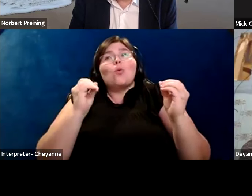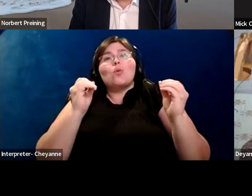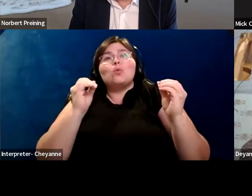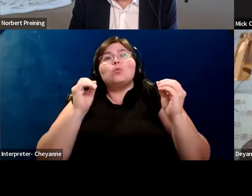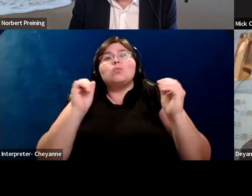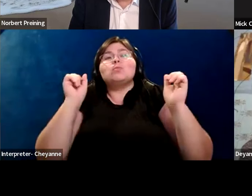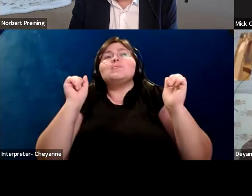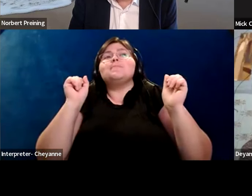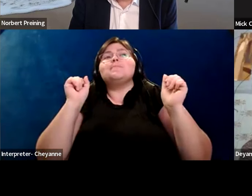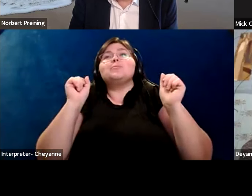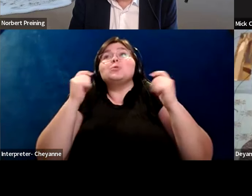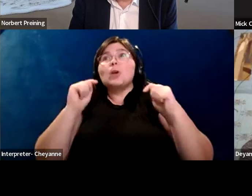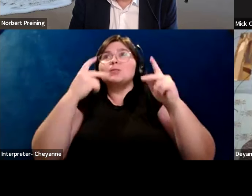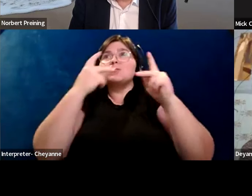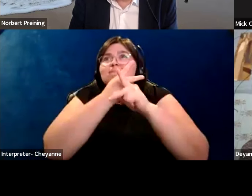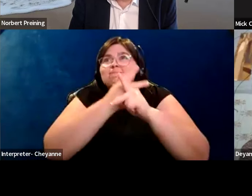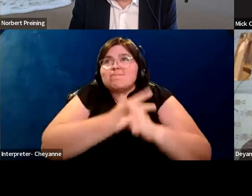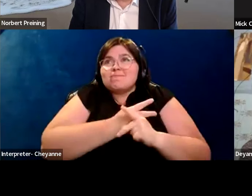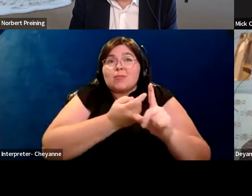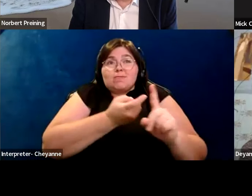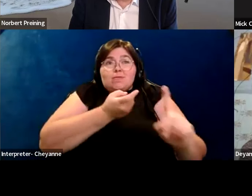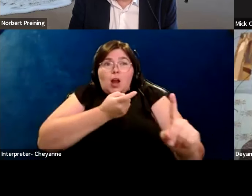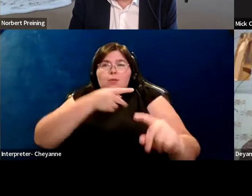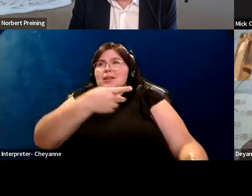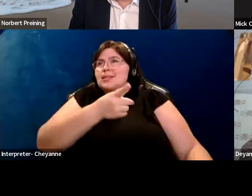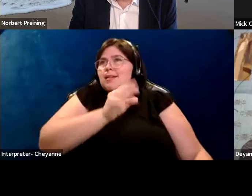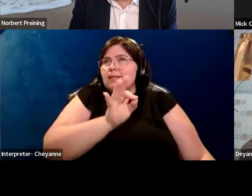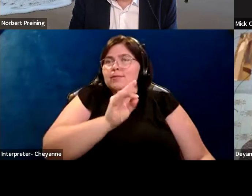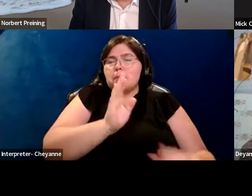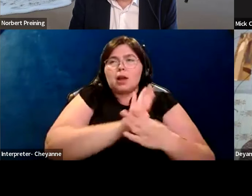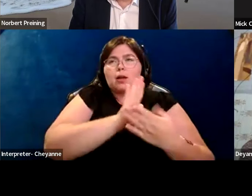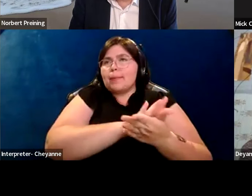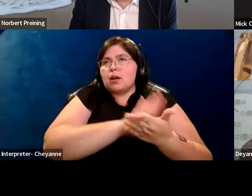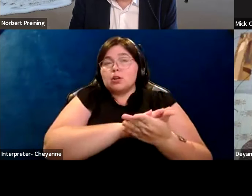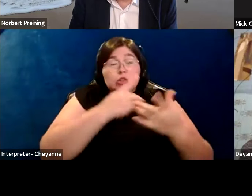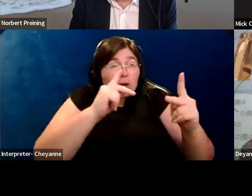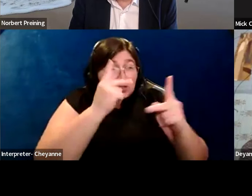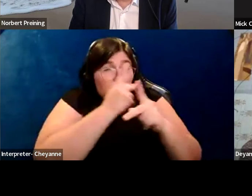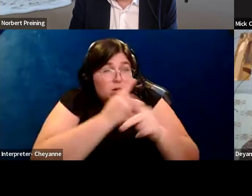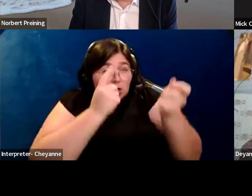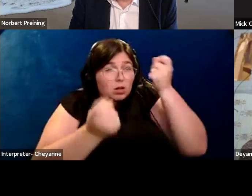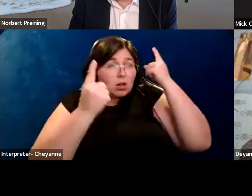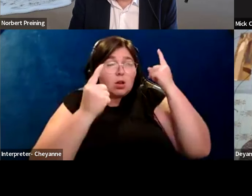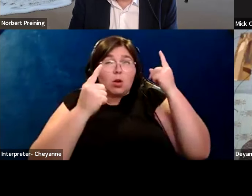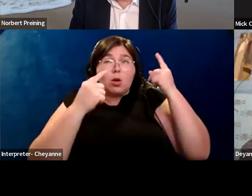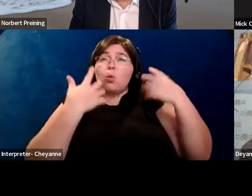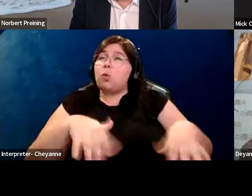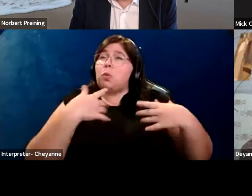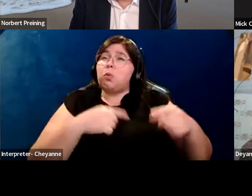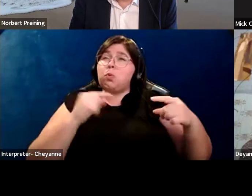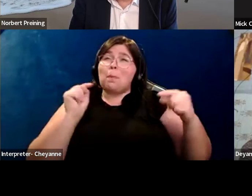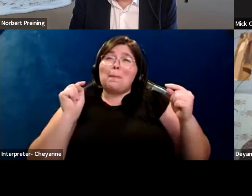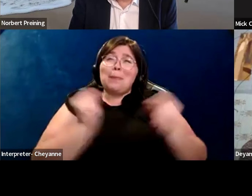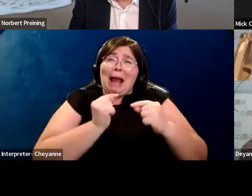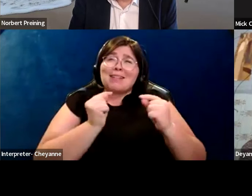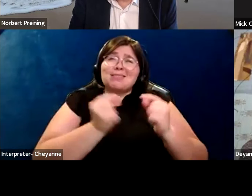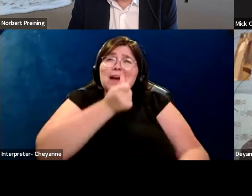to figure things out from a PDF paper is very painful.